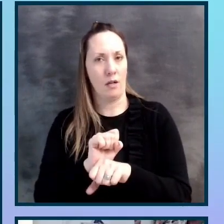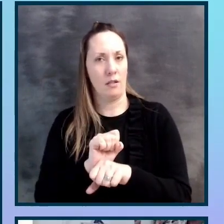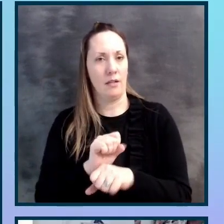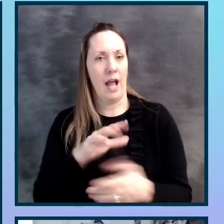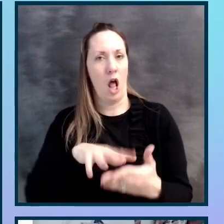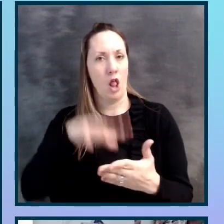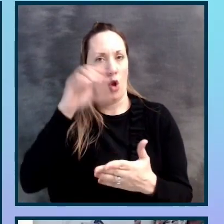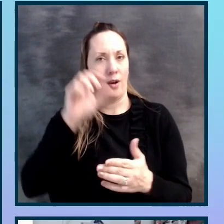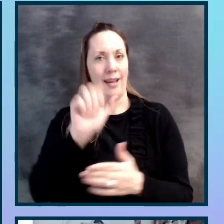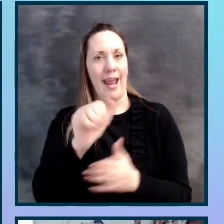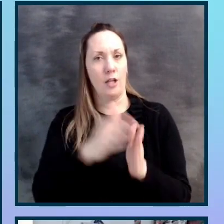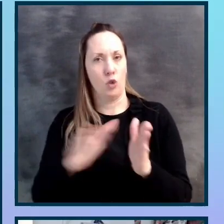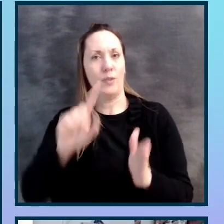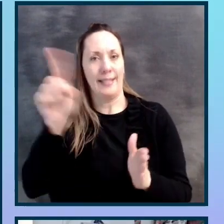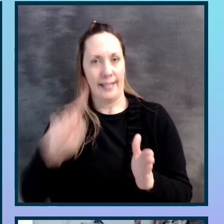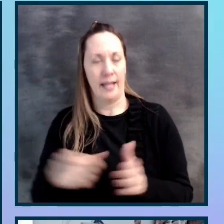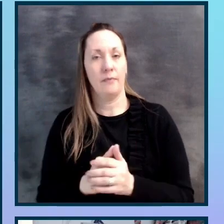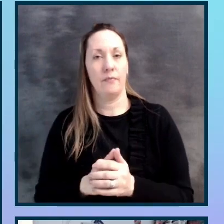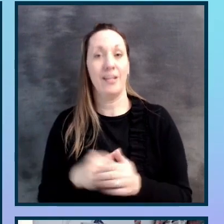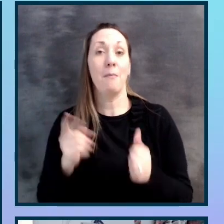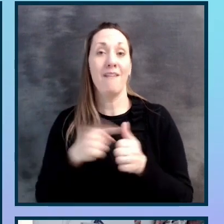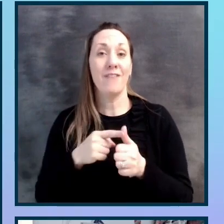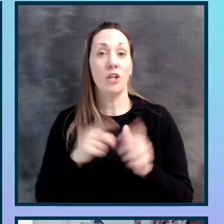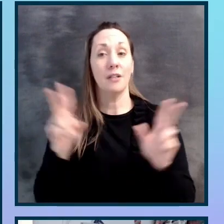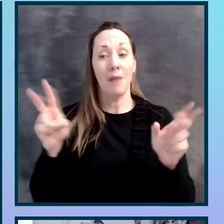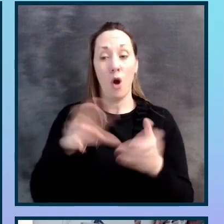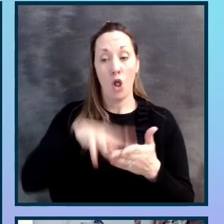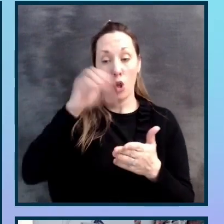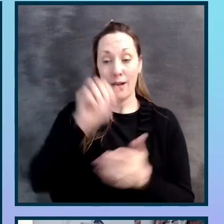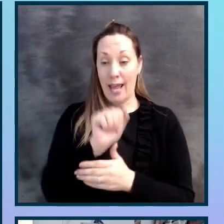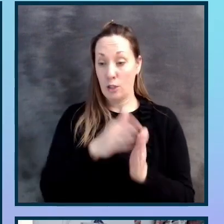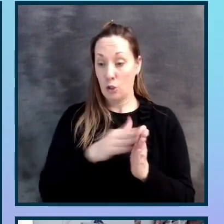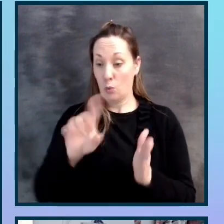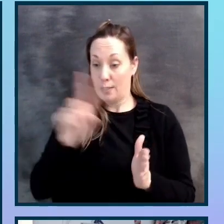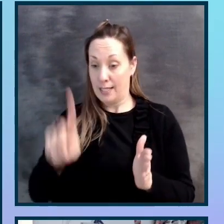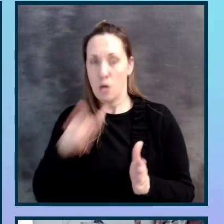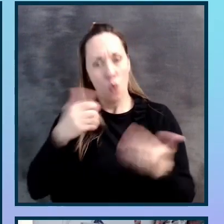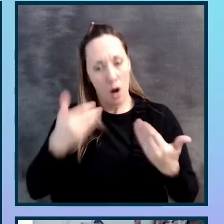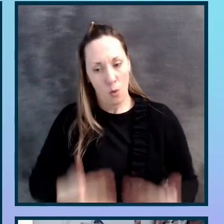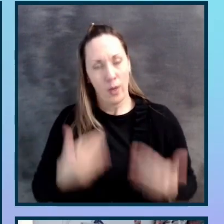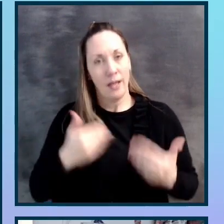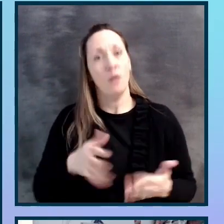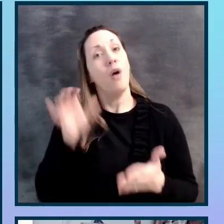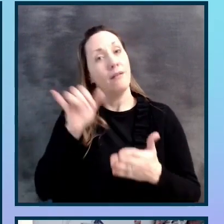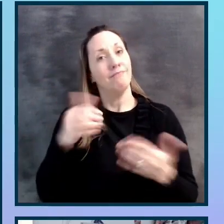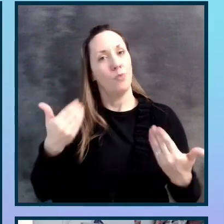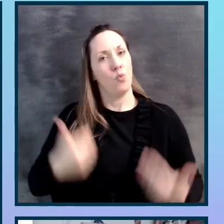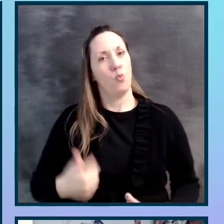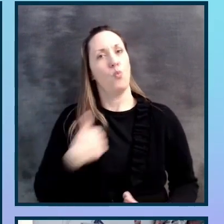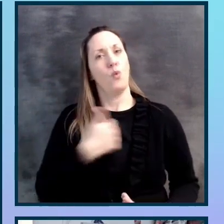But first, a little bit about Learning A-Z. So who are we? Learning A-Z is a company of truly talented,